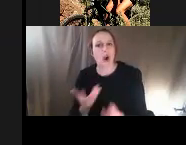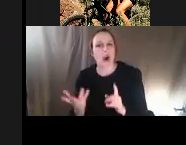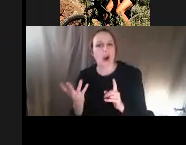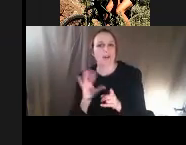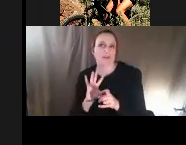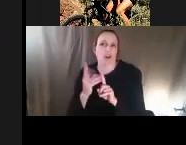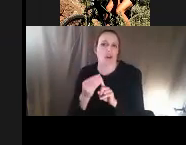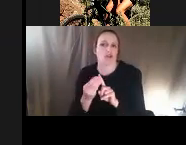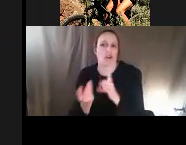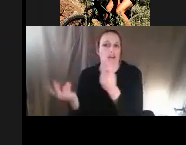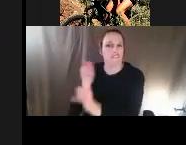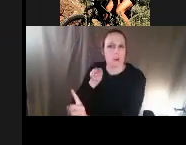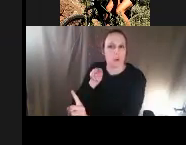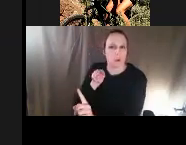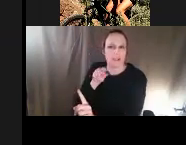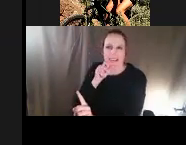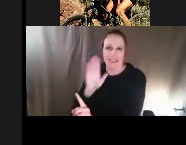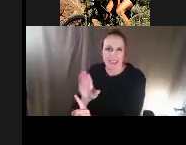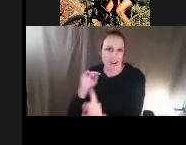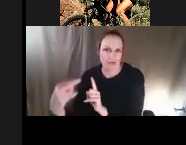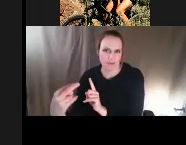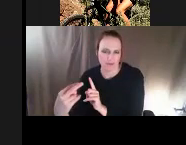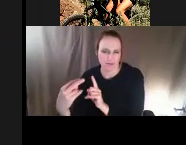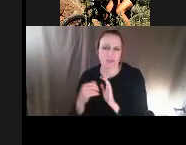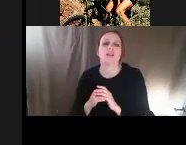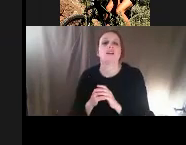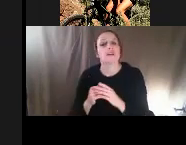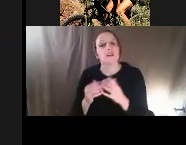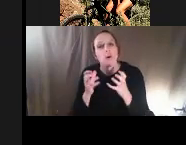And so that emic perspective, we really want to try to focus more on helping understand